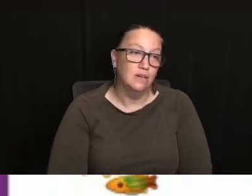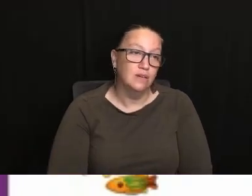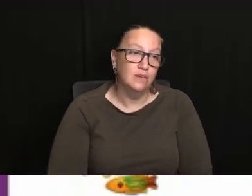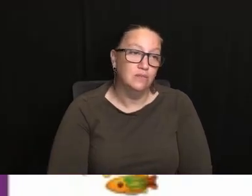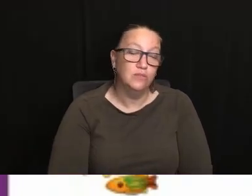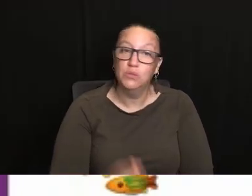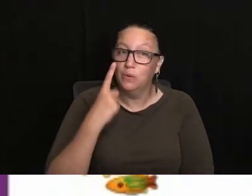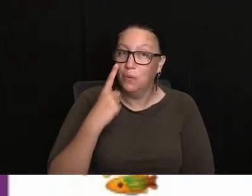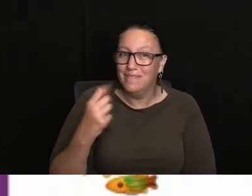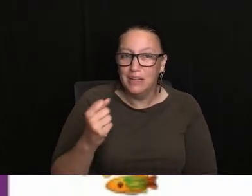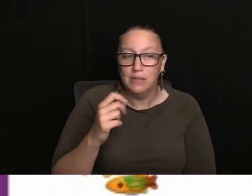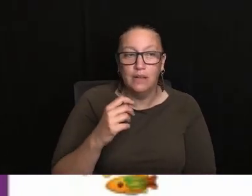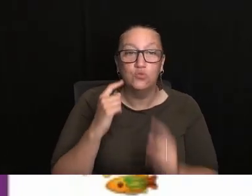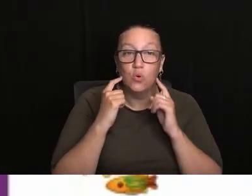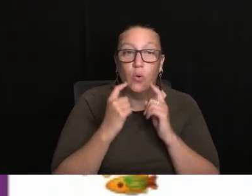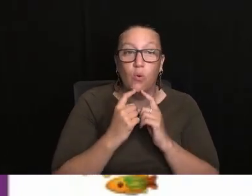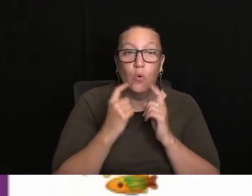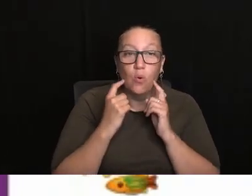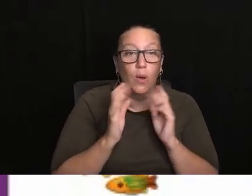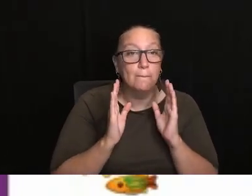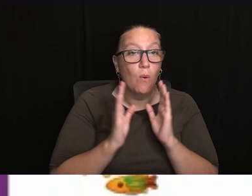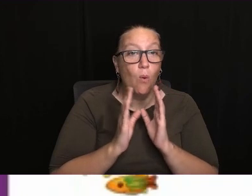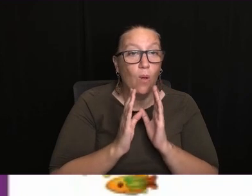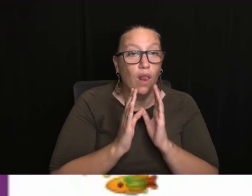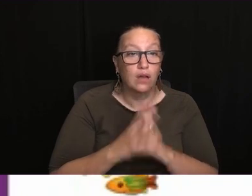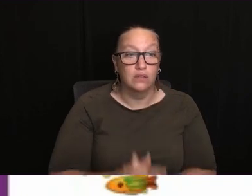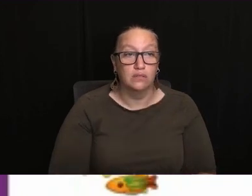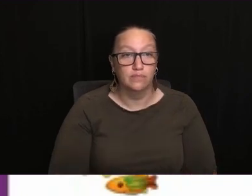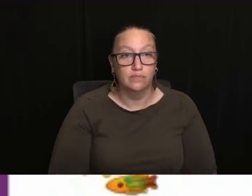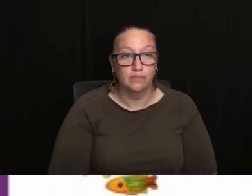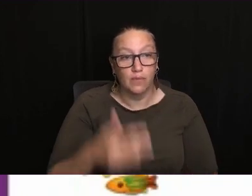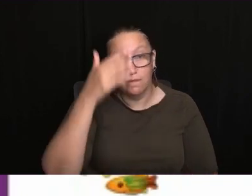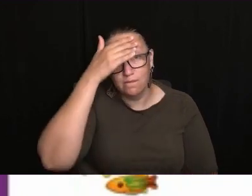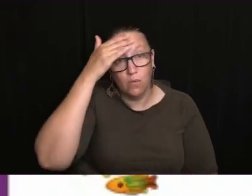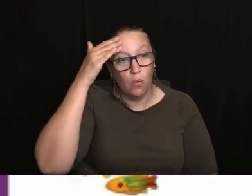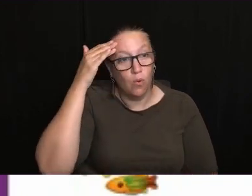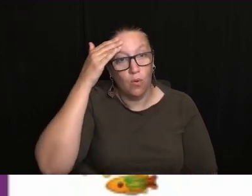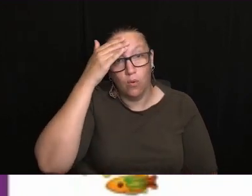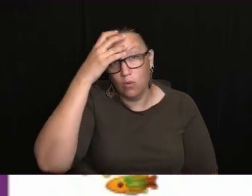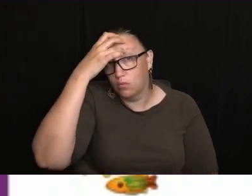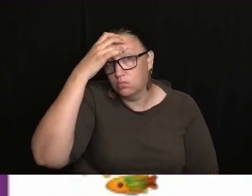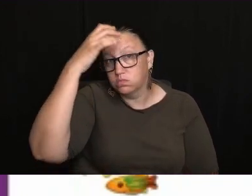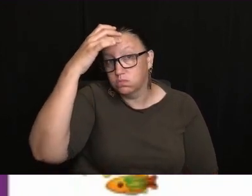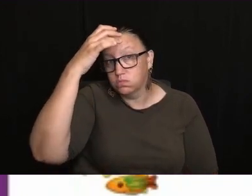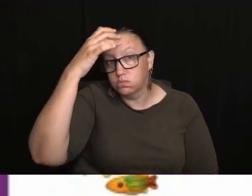he had a small jaw he had his forehead was very prominent there was just features and his nose